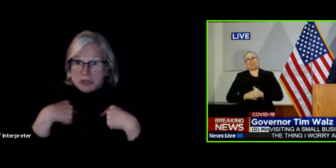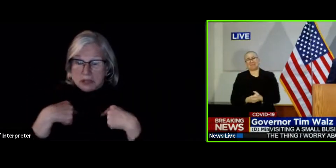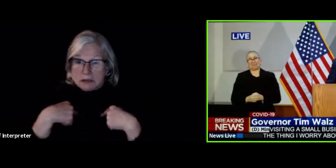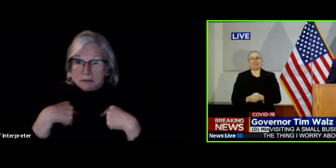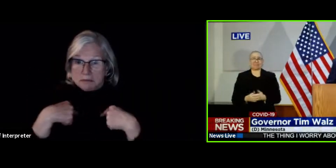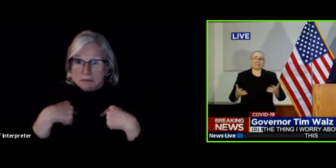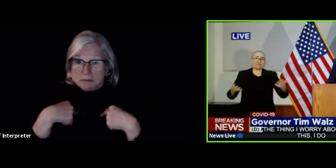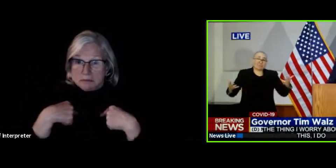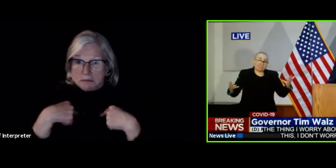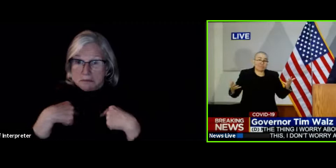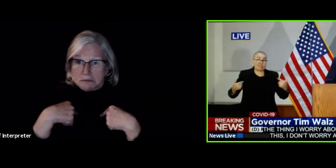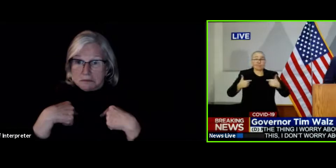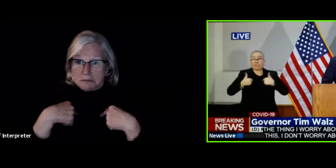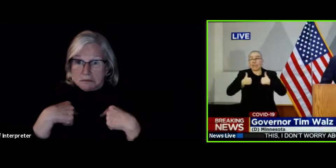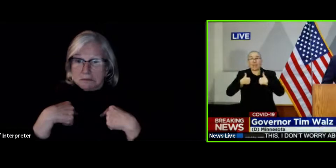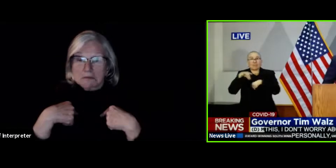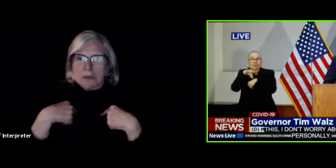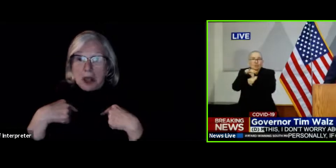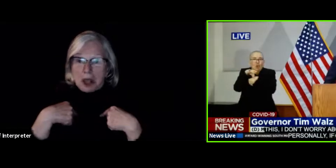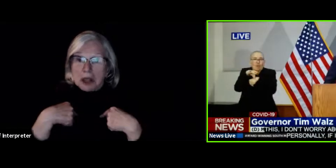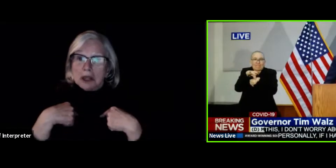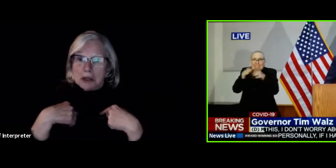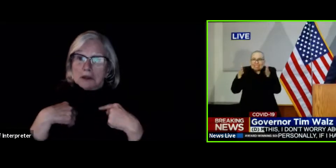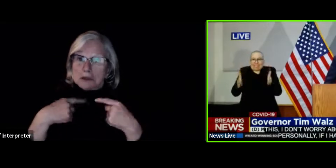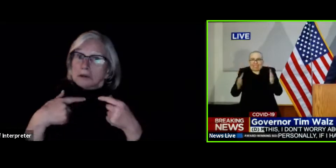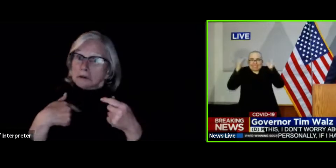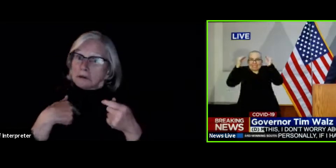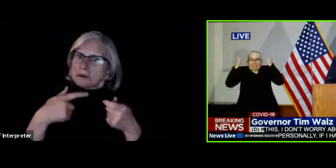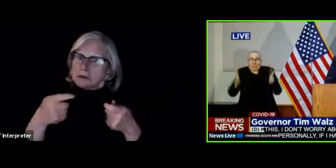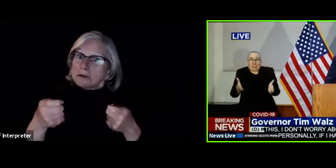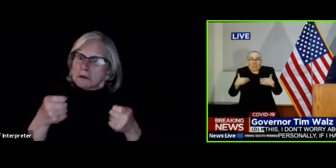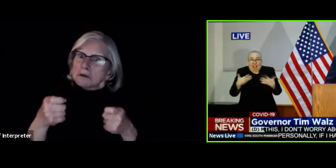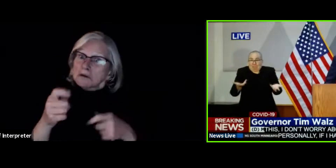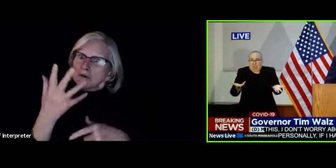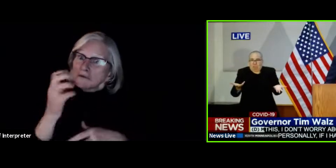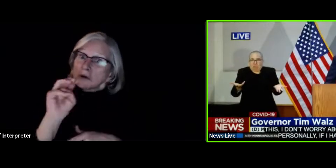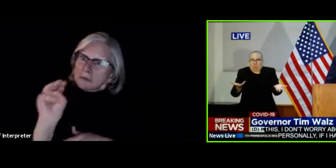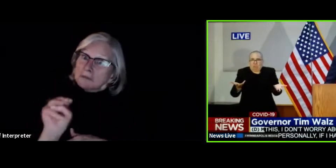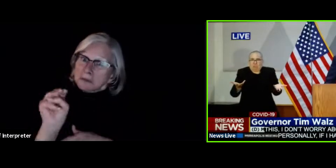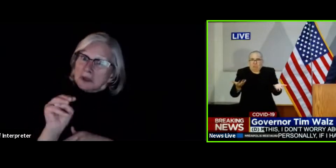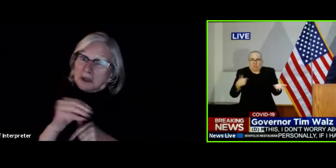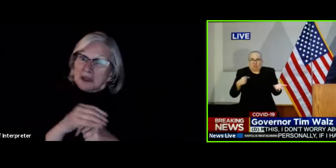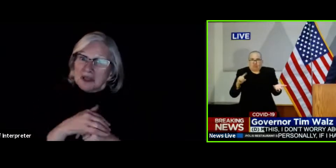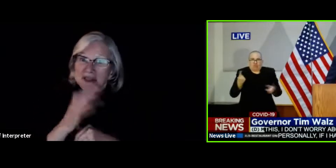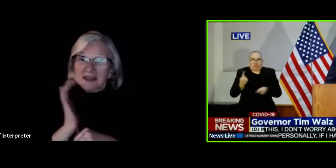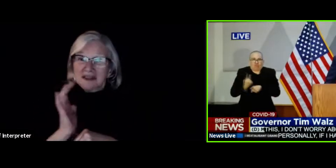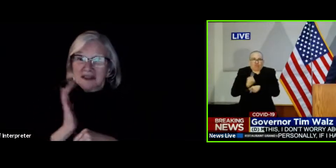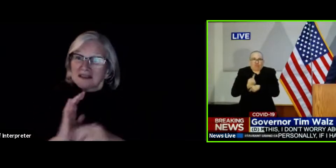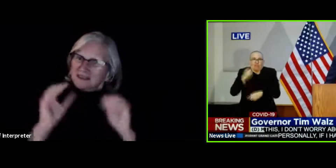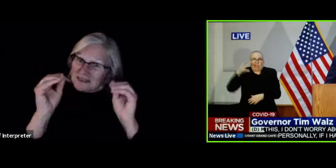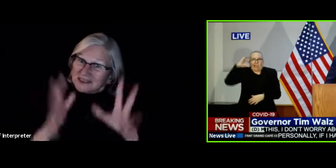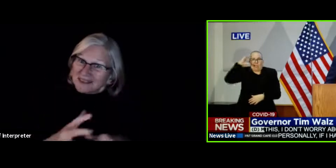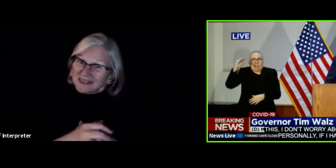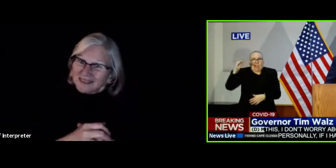JOB BECAUSE THAT MAKES ME PRETTY SMART BUT THAT'S CERTAINLY NOT HOW I'VE LIVED. I DON'T DIMINISH ANYONE WITH THEIR WEALTH